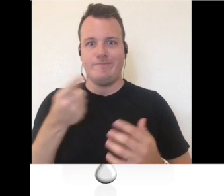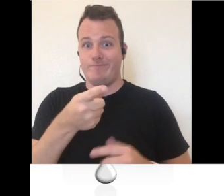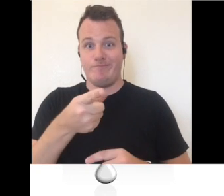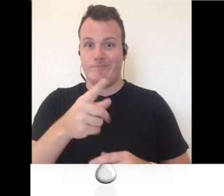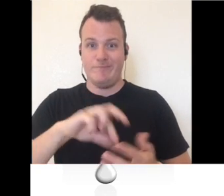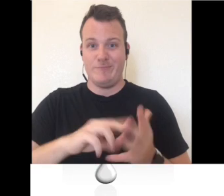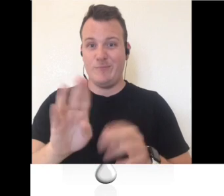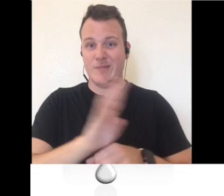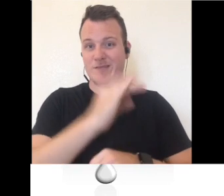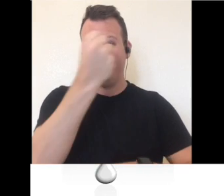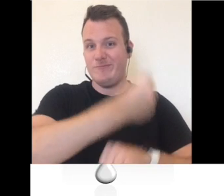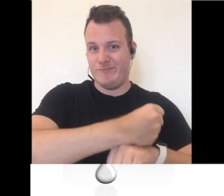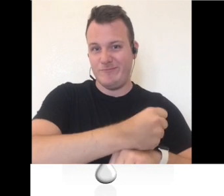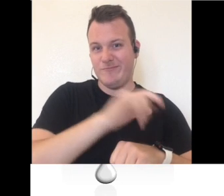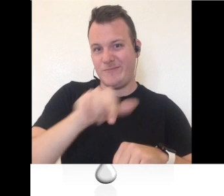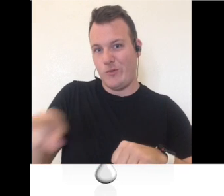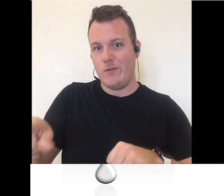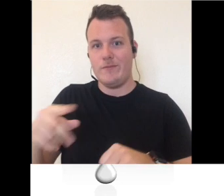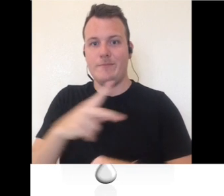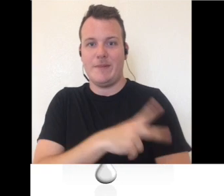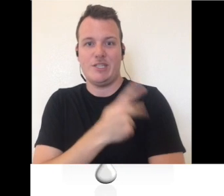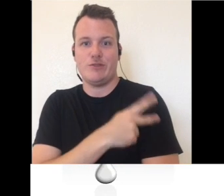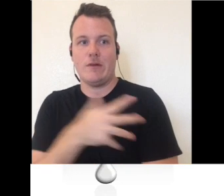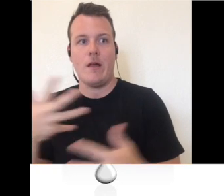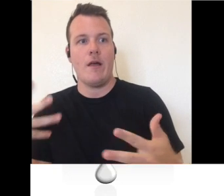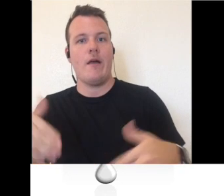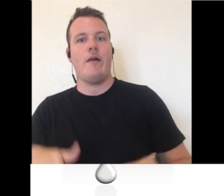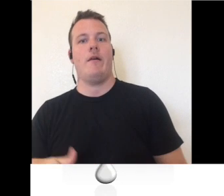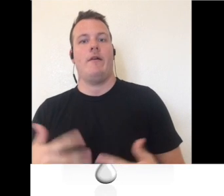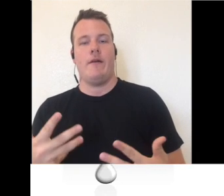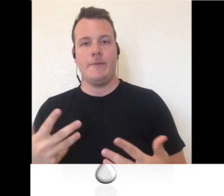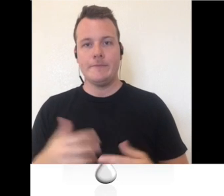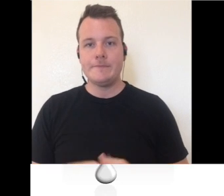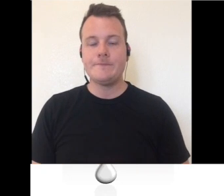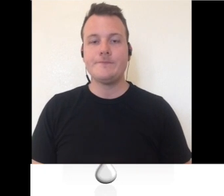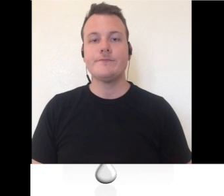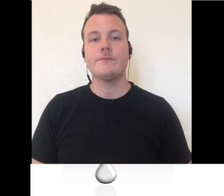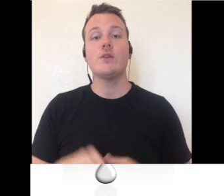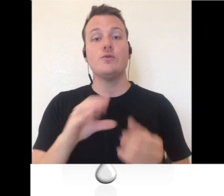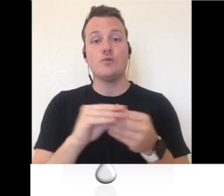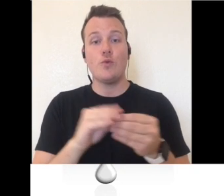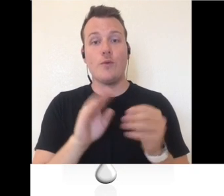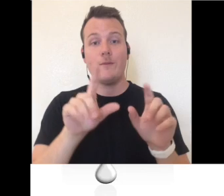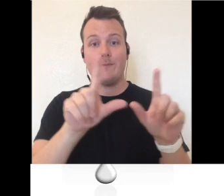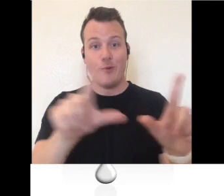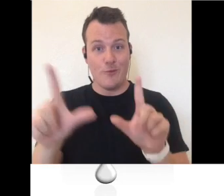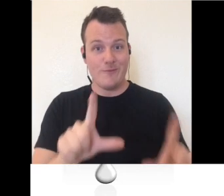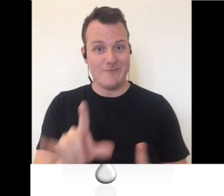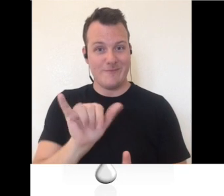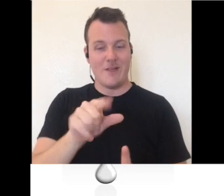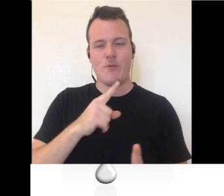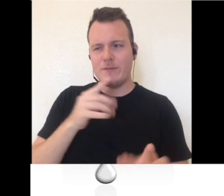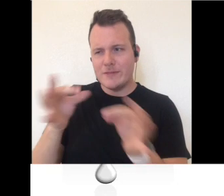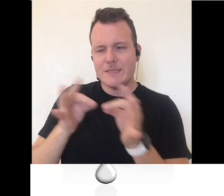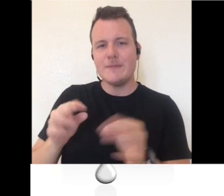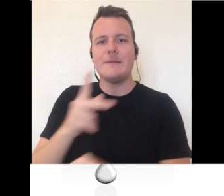your patients are left hanging- hanging high and dry because you will not be in business. It tells- This story board tells who the